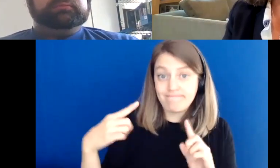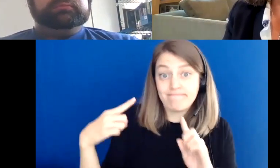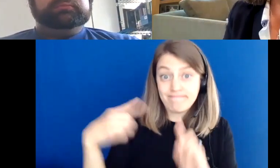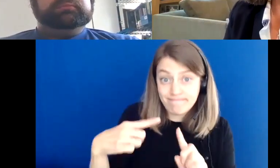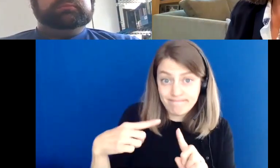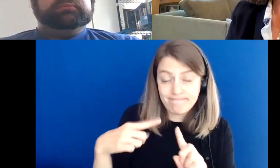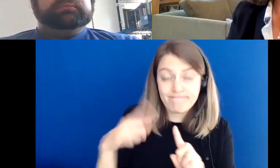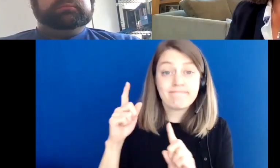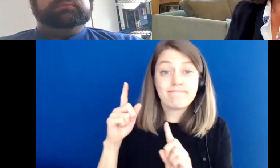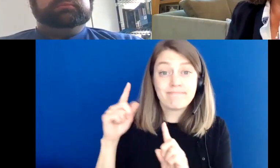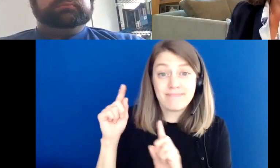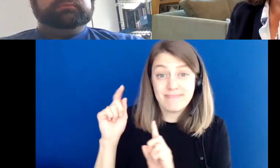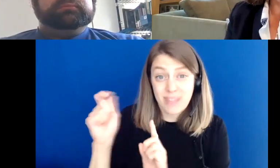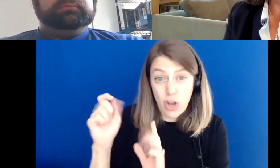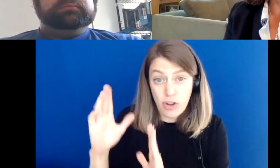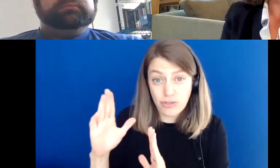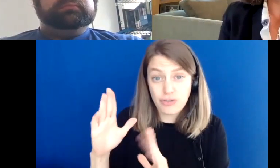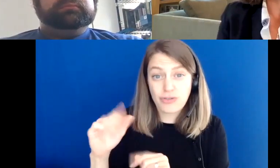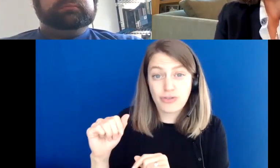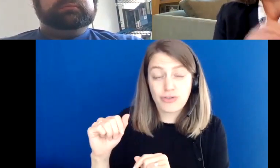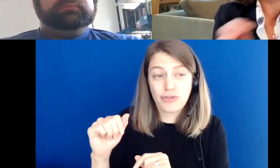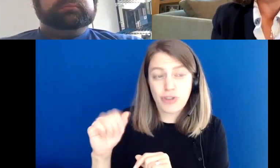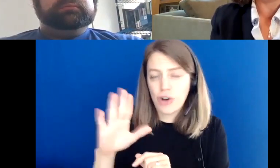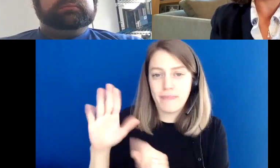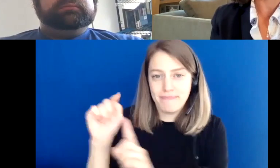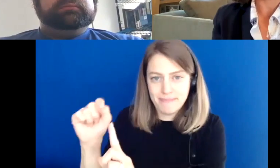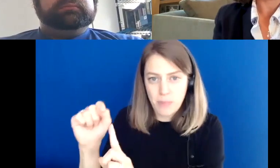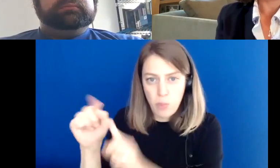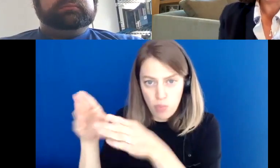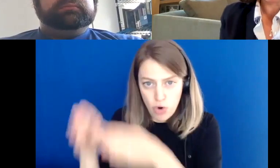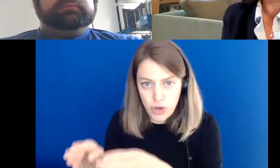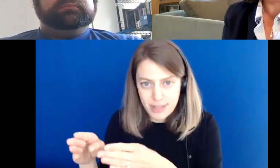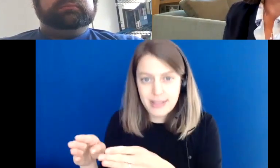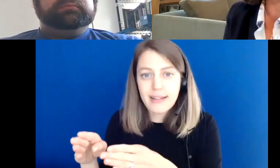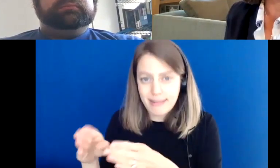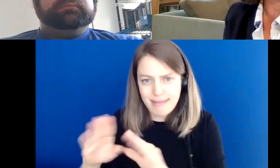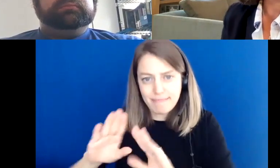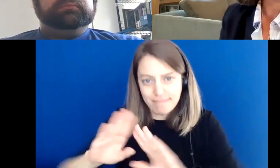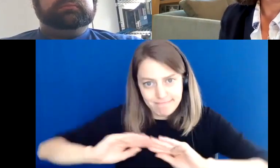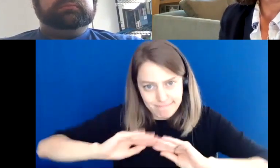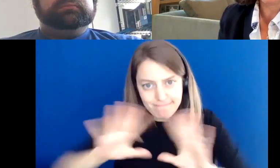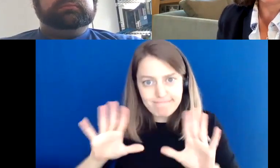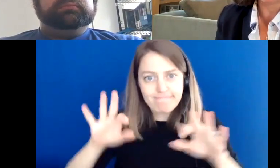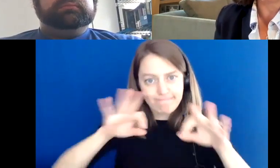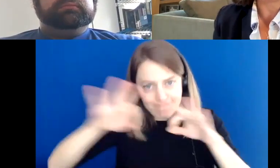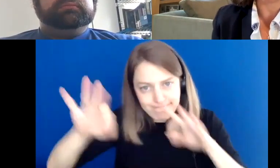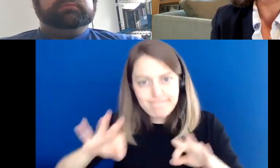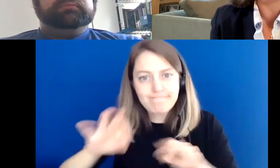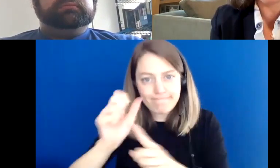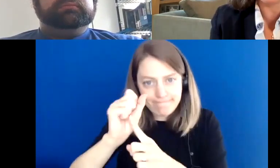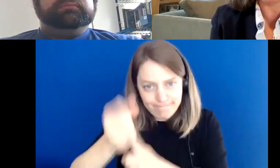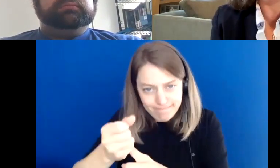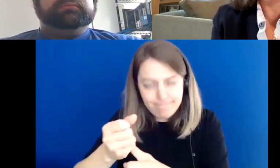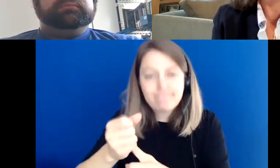Will then helped advocate for the NIH to get involved. The outcome of the NIH's involvement